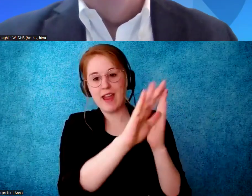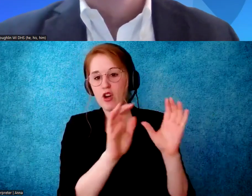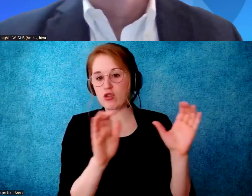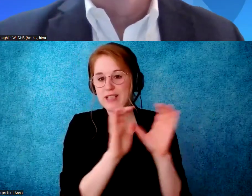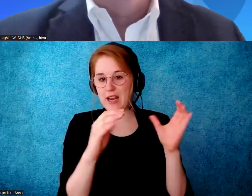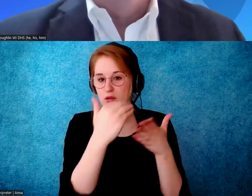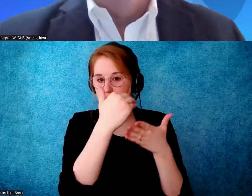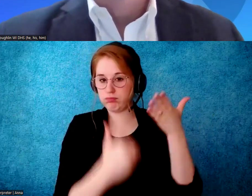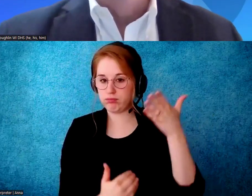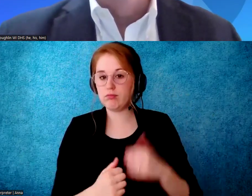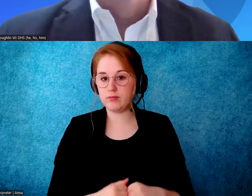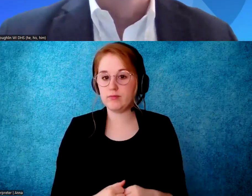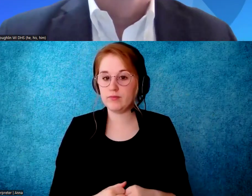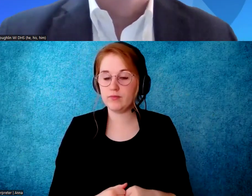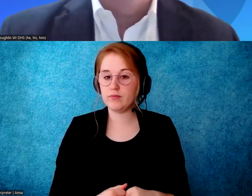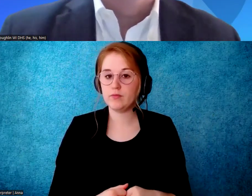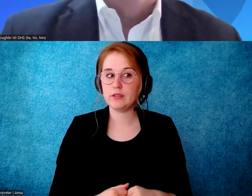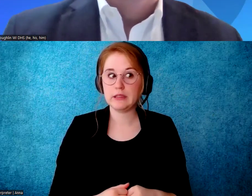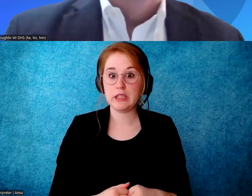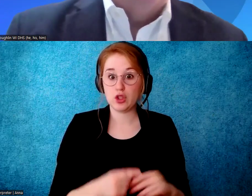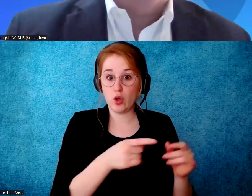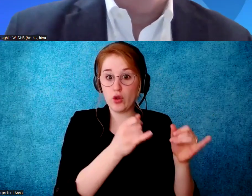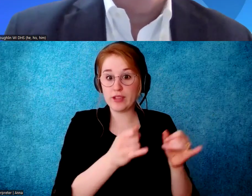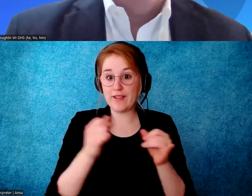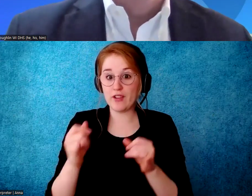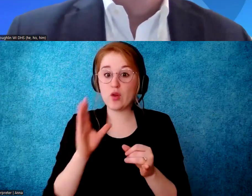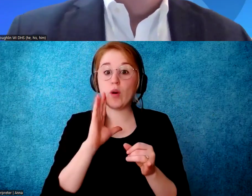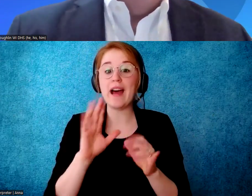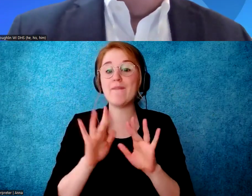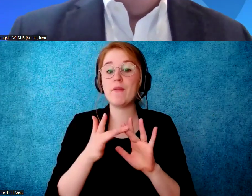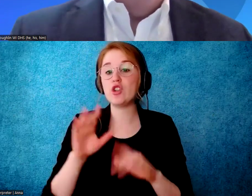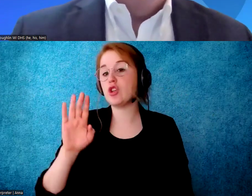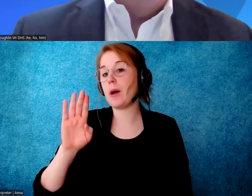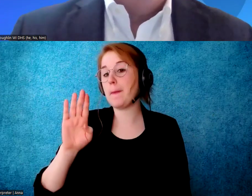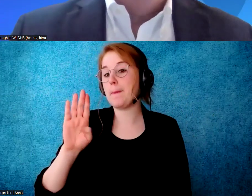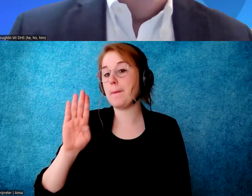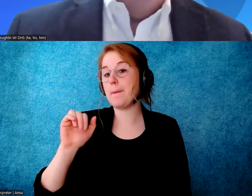on that registry, as well as those individuals get virtual badges for all of their training.